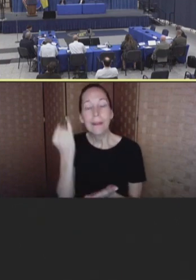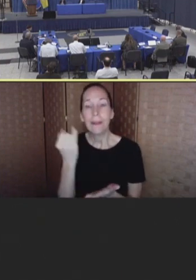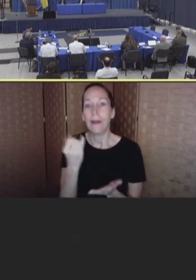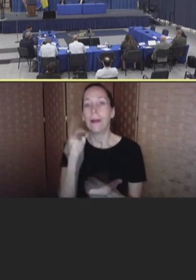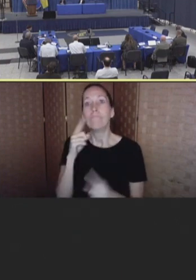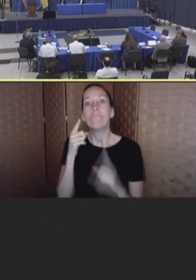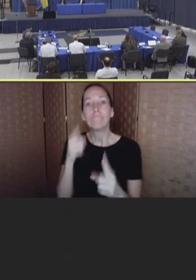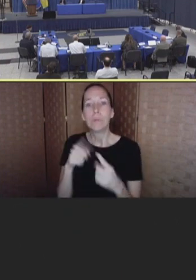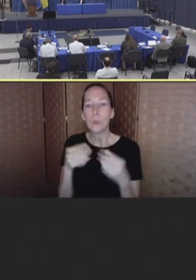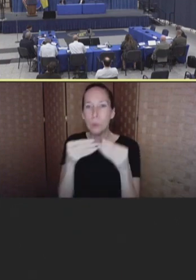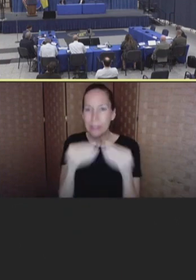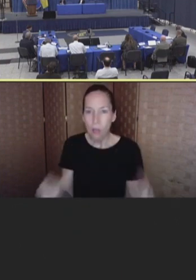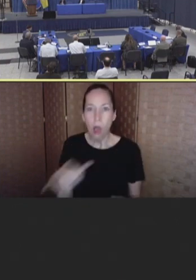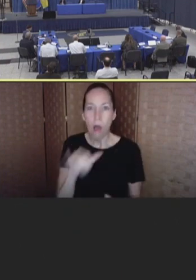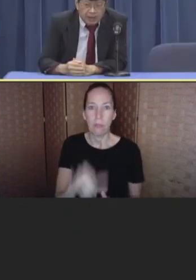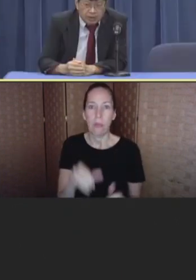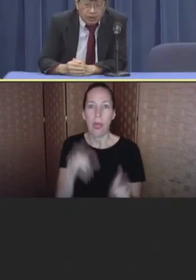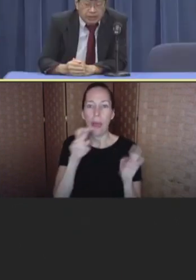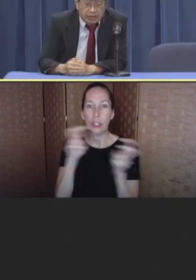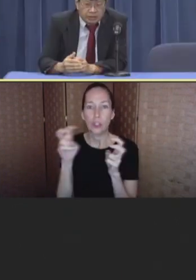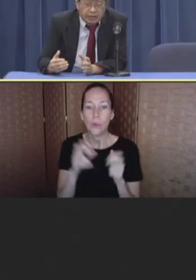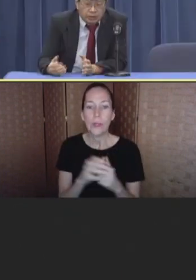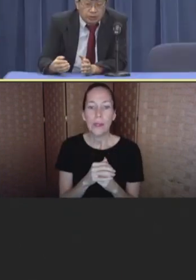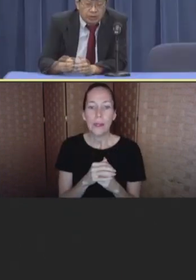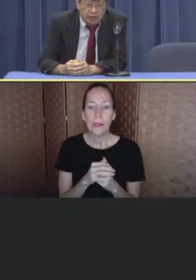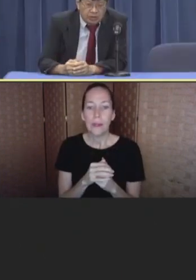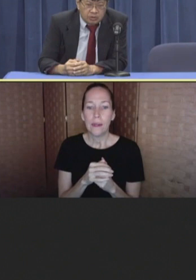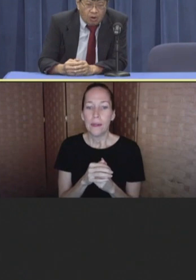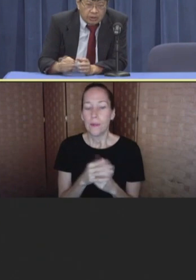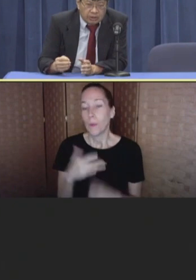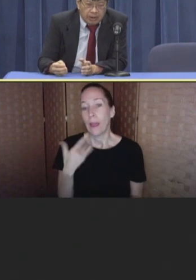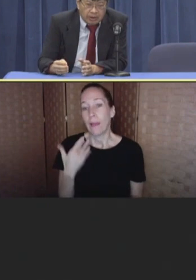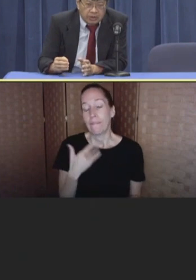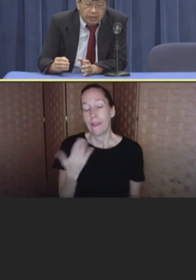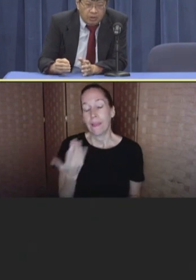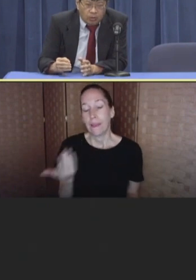And so very much I think, you know, at the end of the day, we're talking about whatever